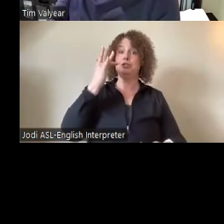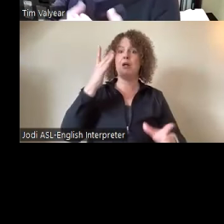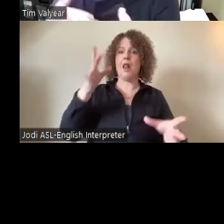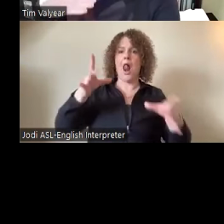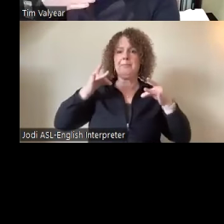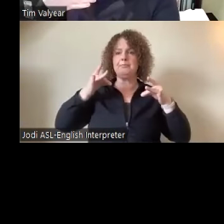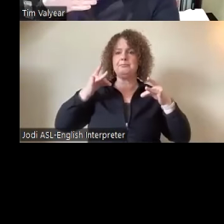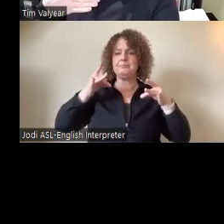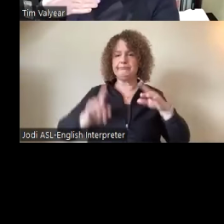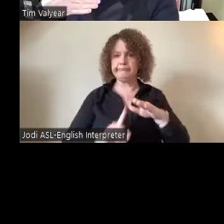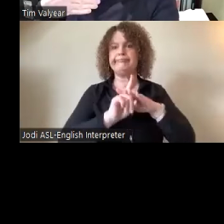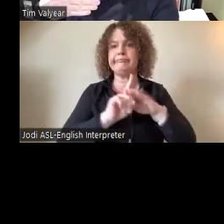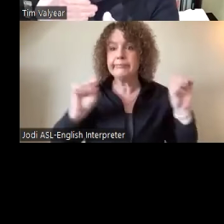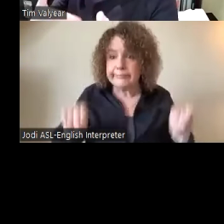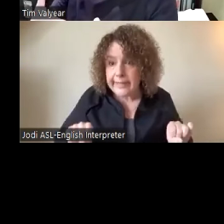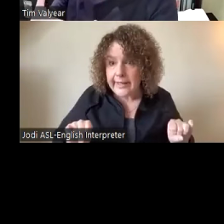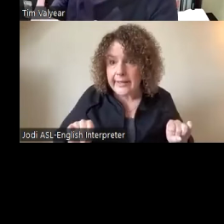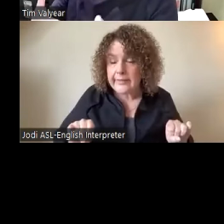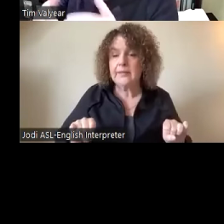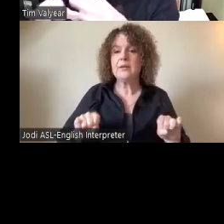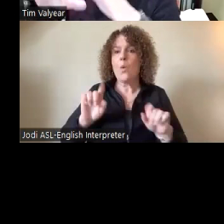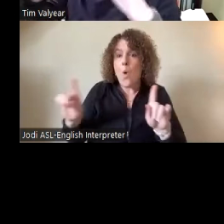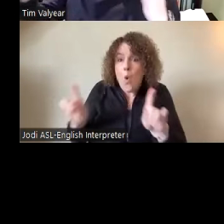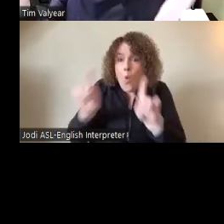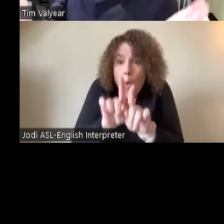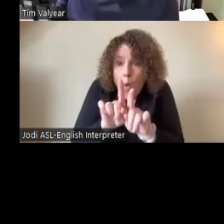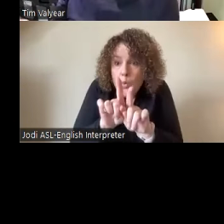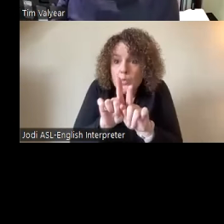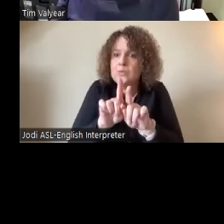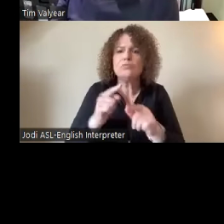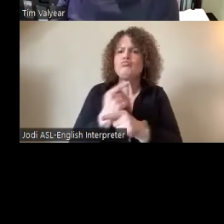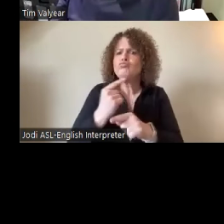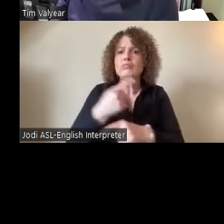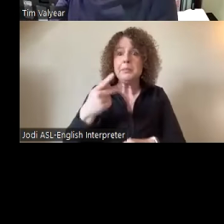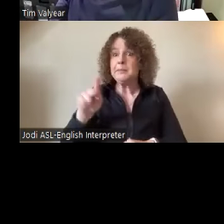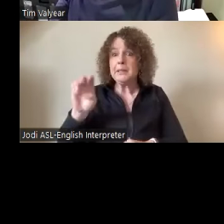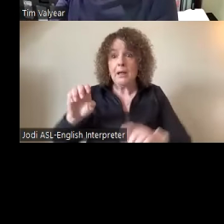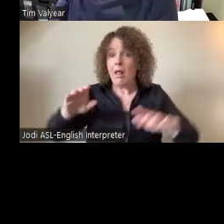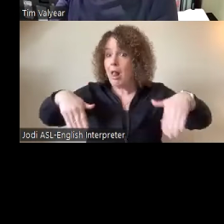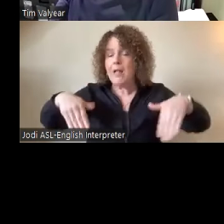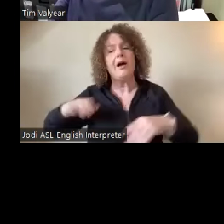mode of transmission can be direct by somebody touching